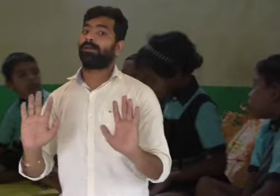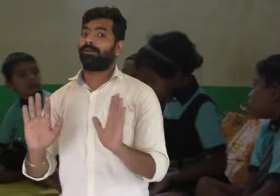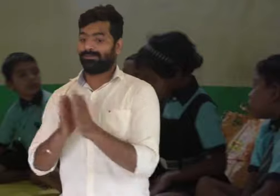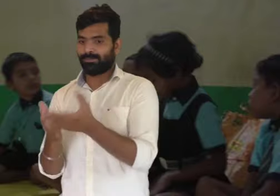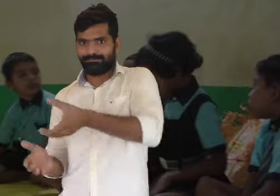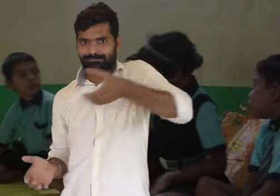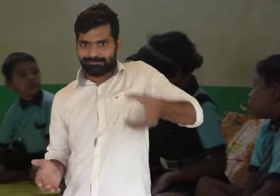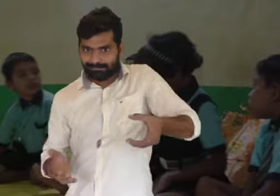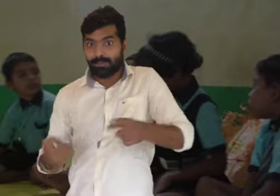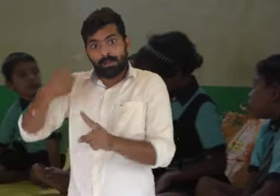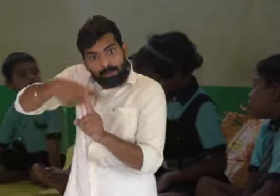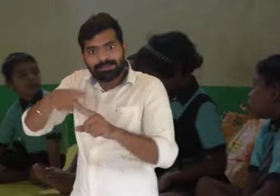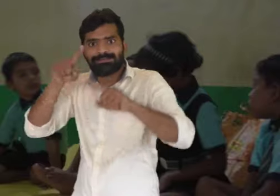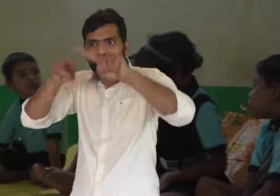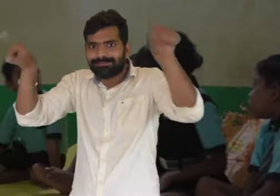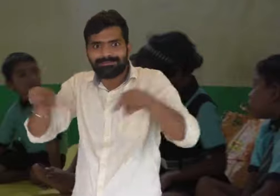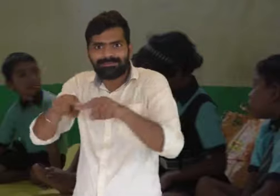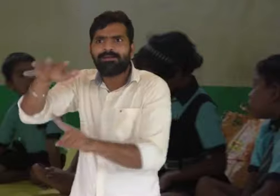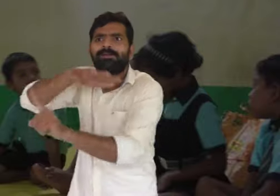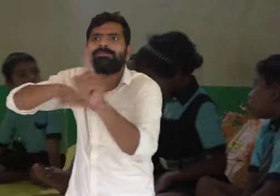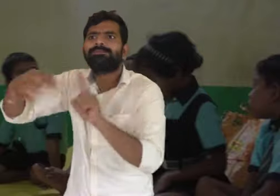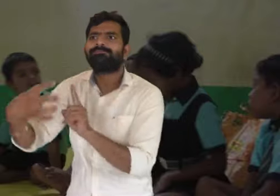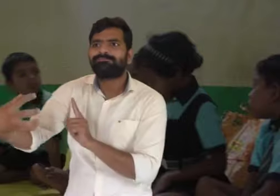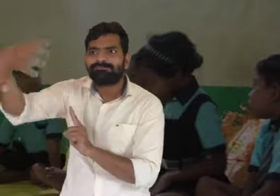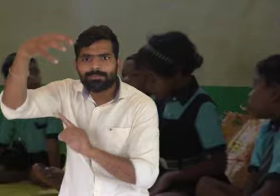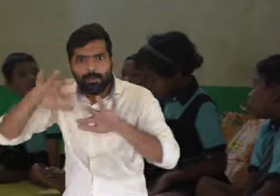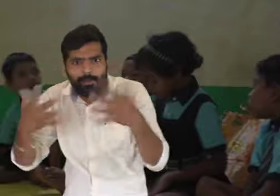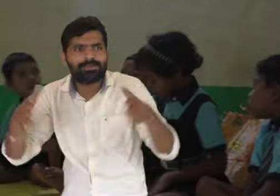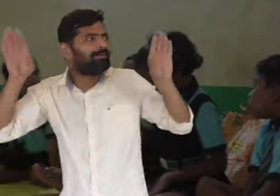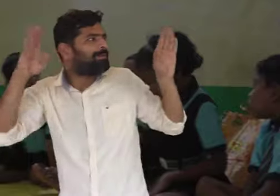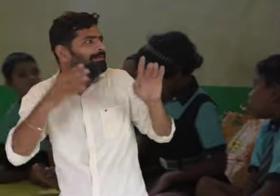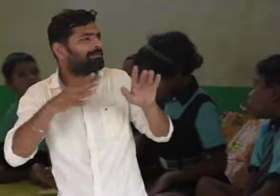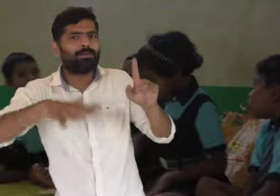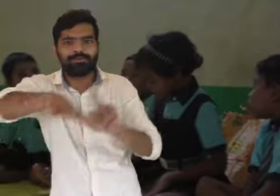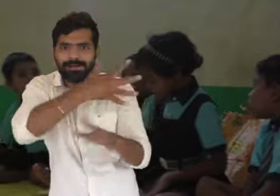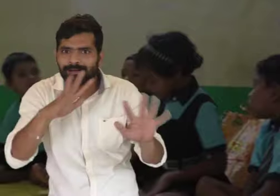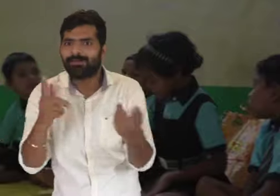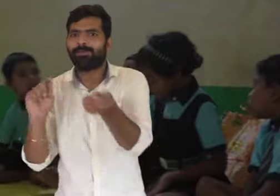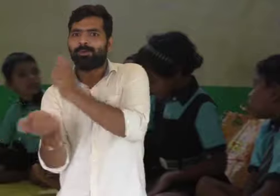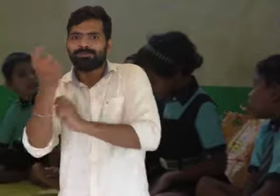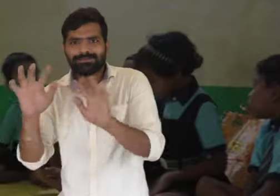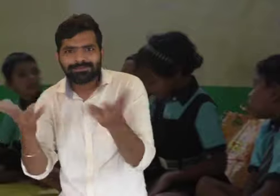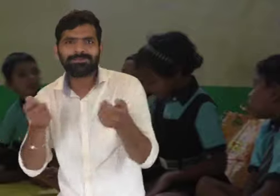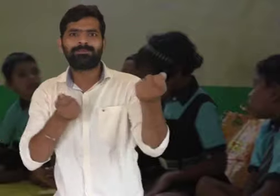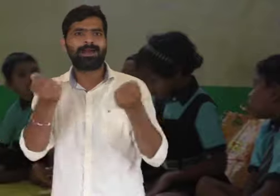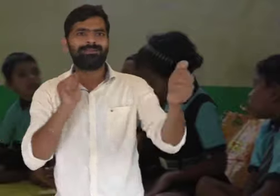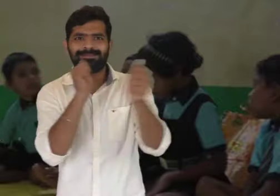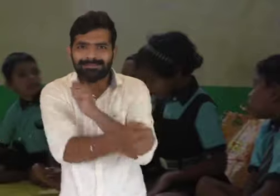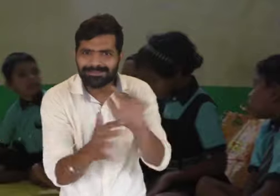to plan and arrange for some teaching learning materials we need blank drawing sheets